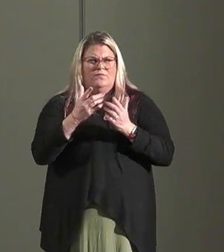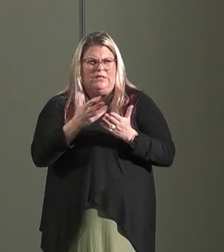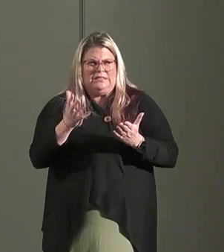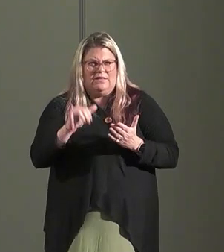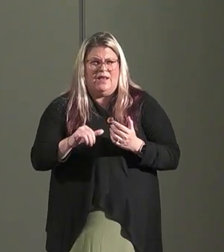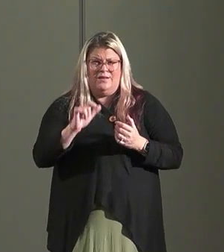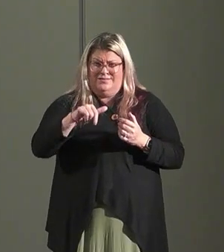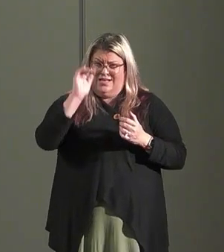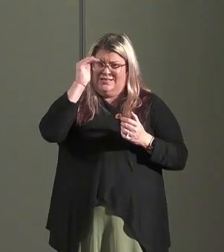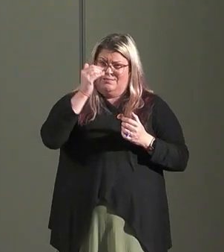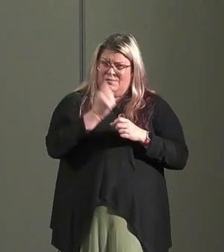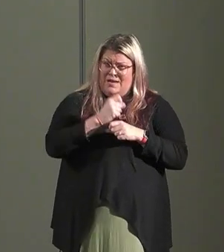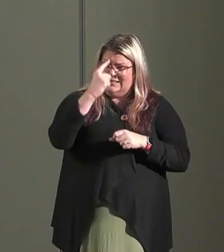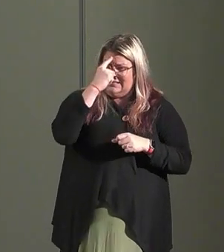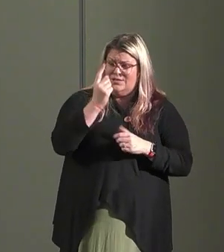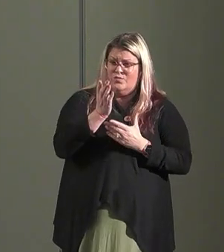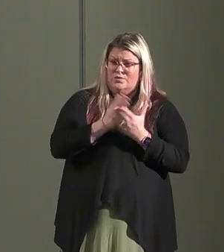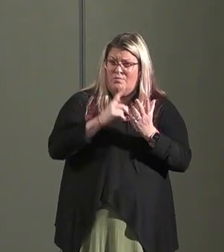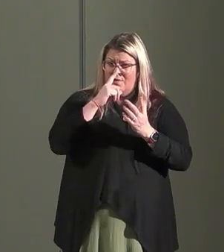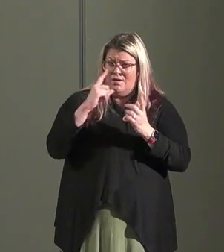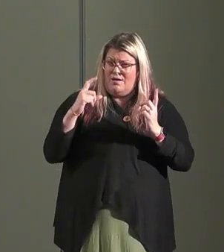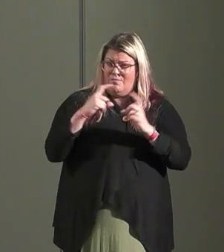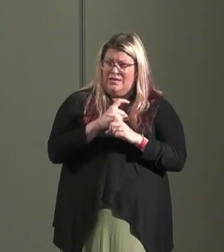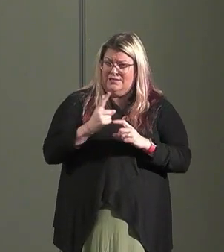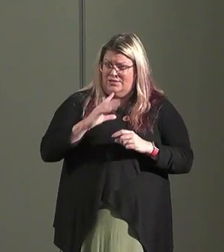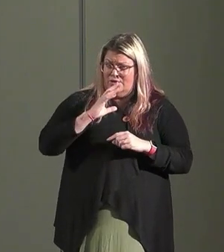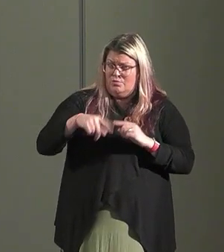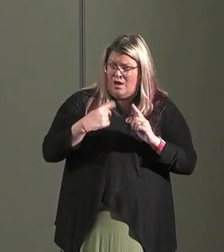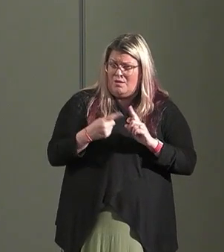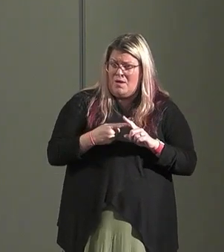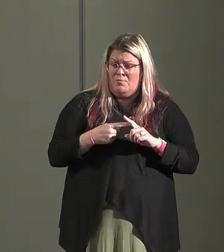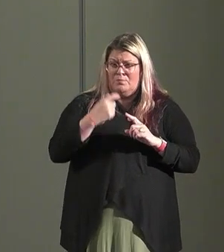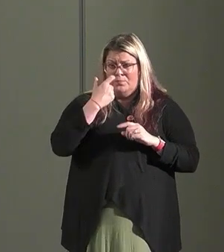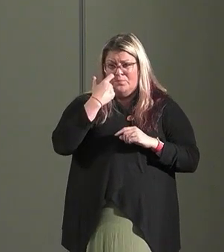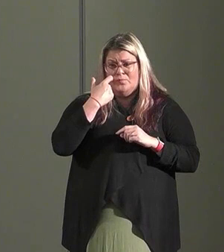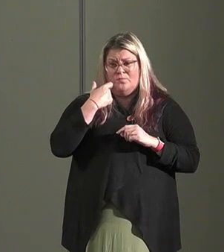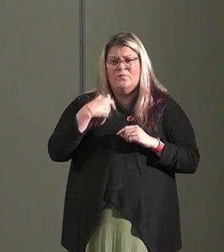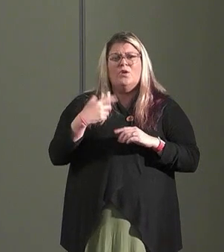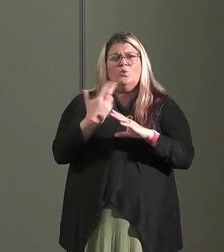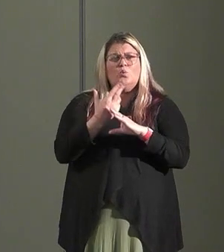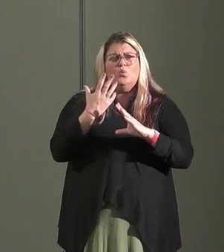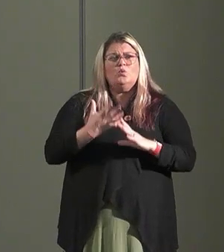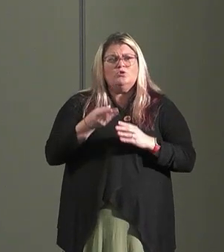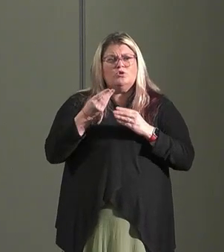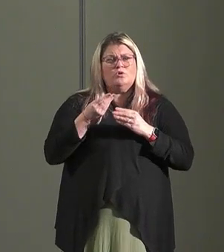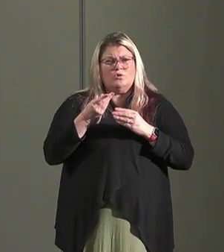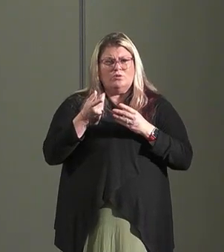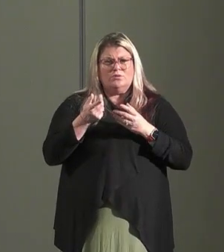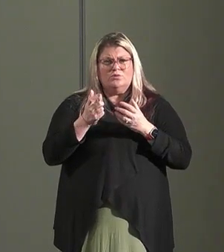make sense in terms of complexity you are talking about and user experience around usability of it.